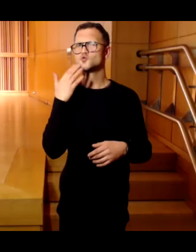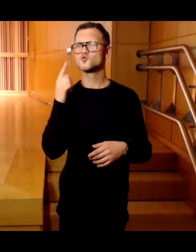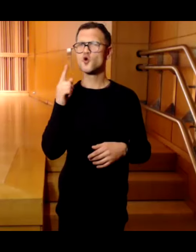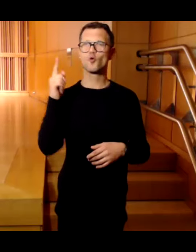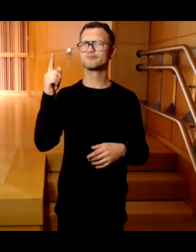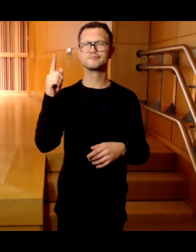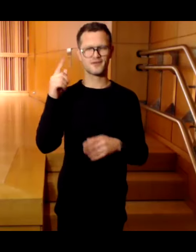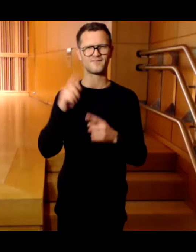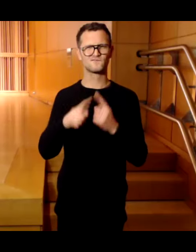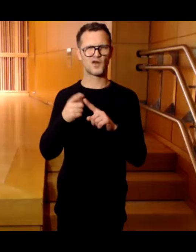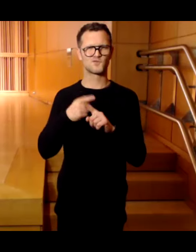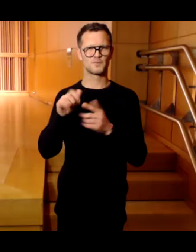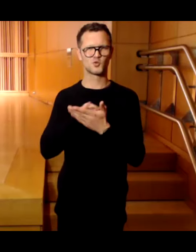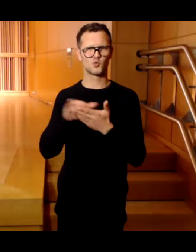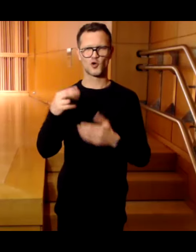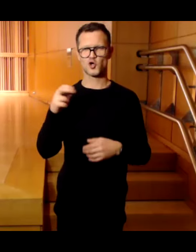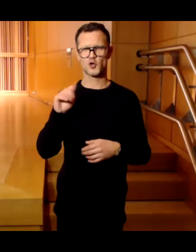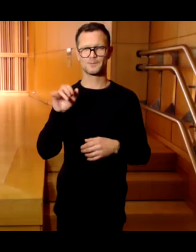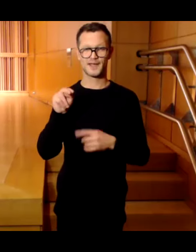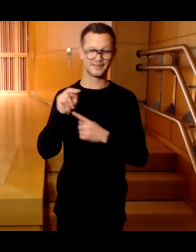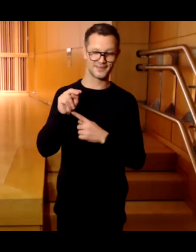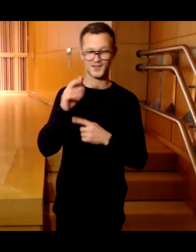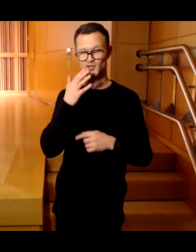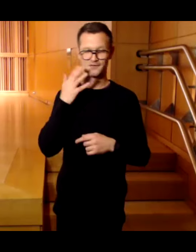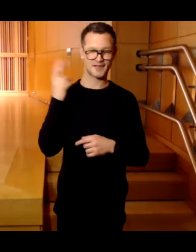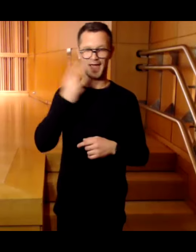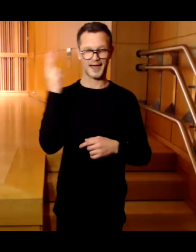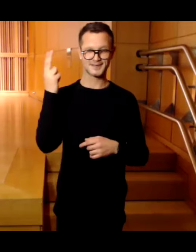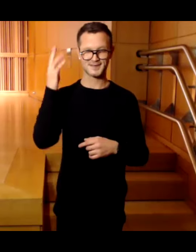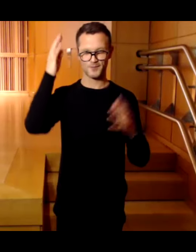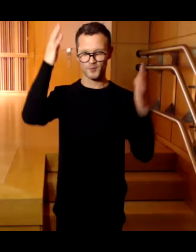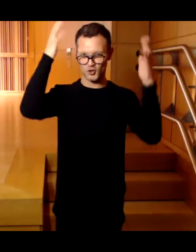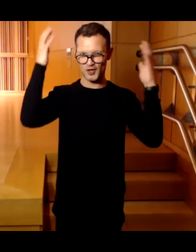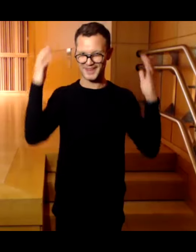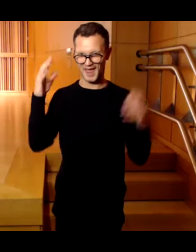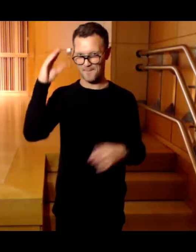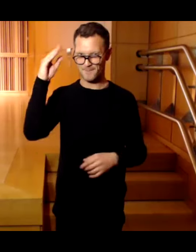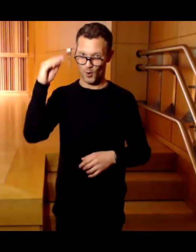And whom she described as that good-looking, curly-headed boy.